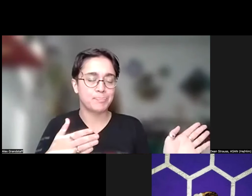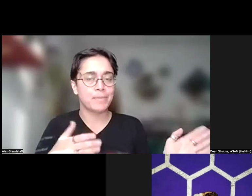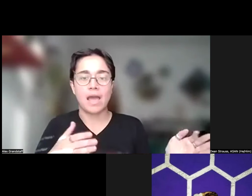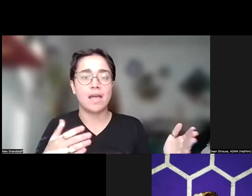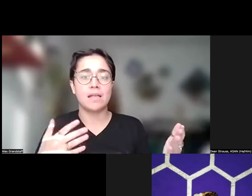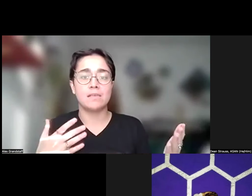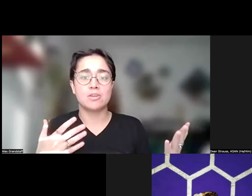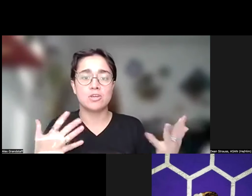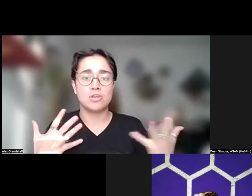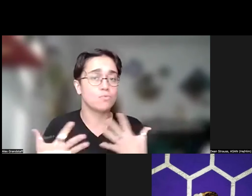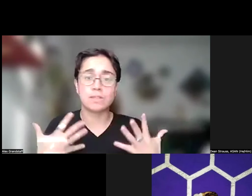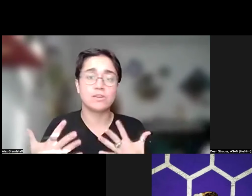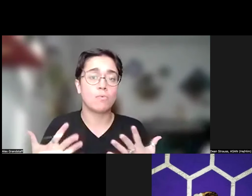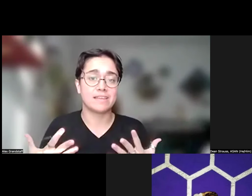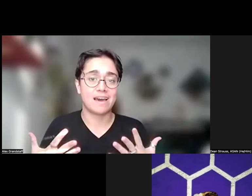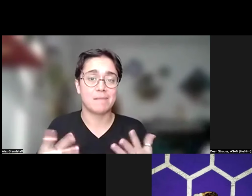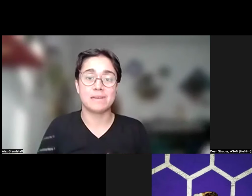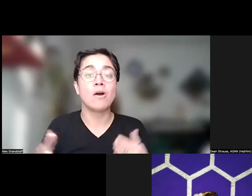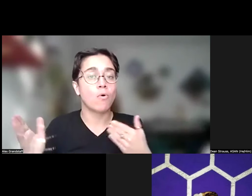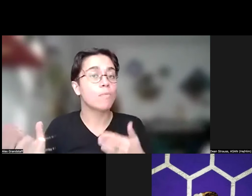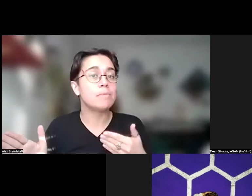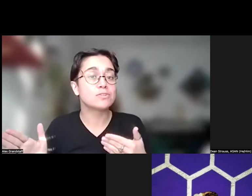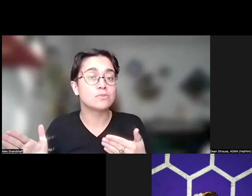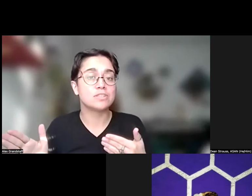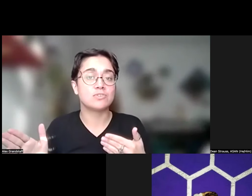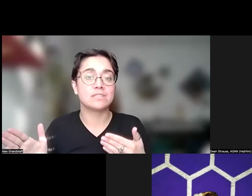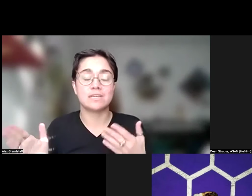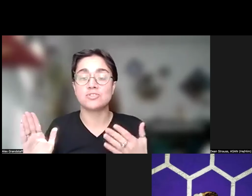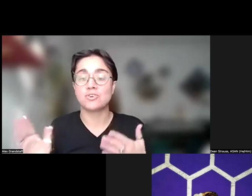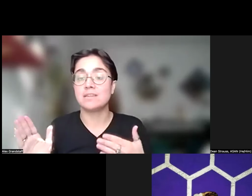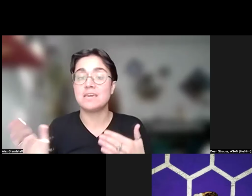are working locally. Maybe your school district is pushing